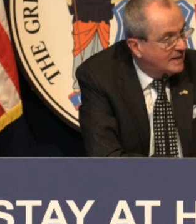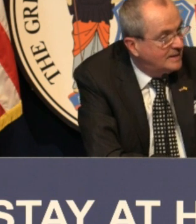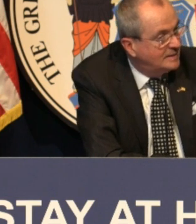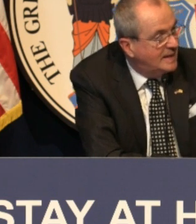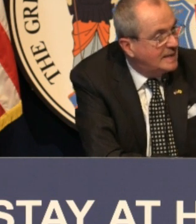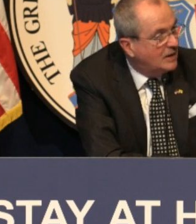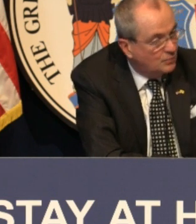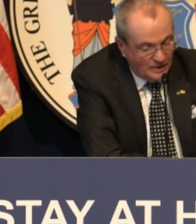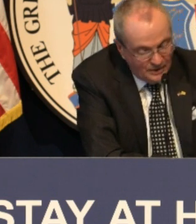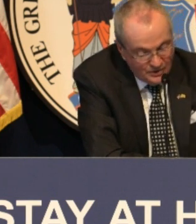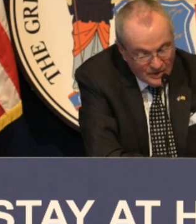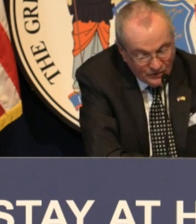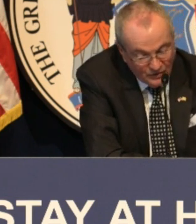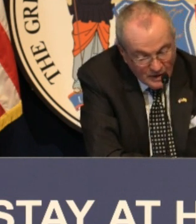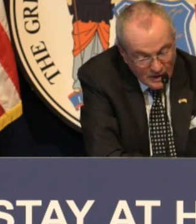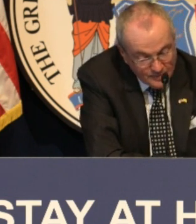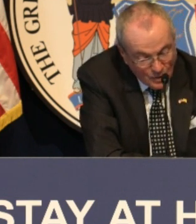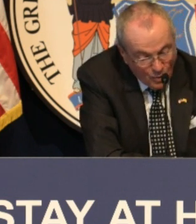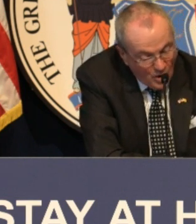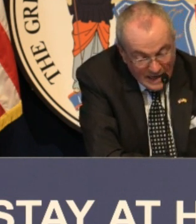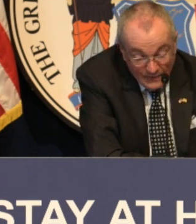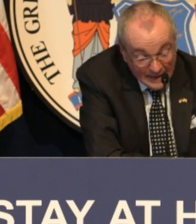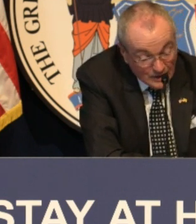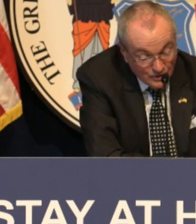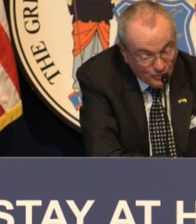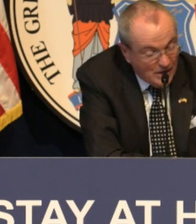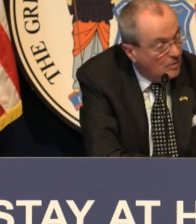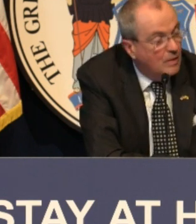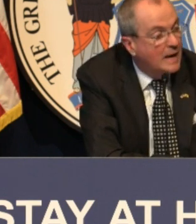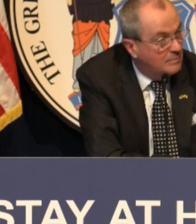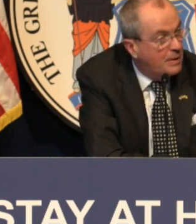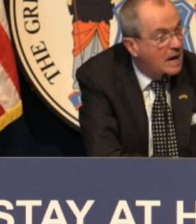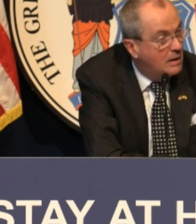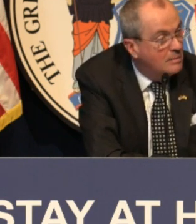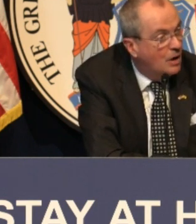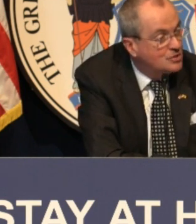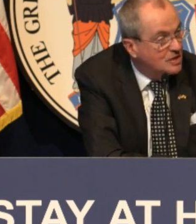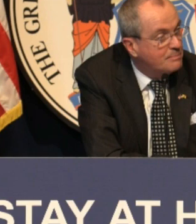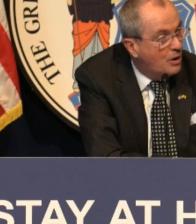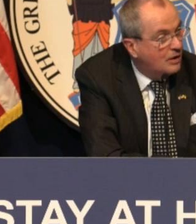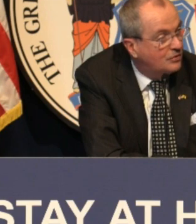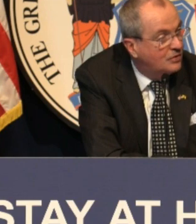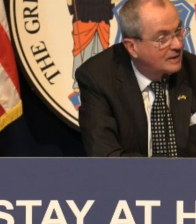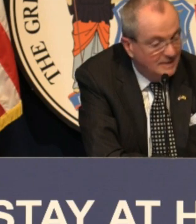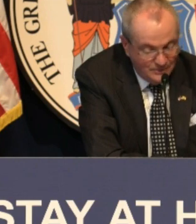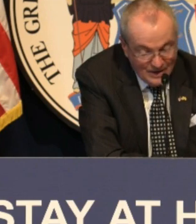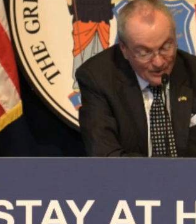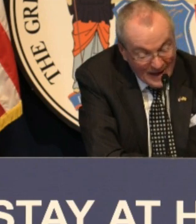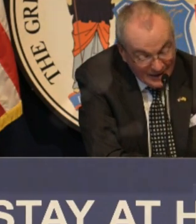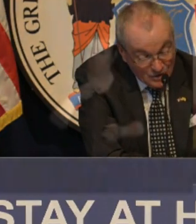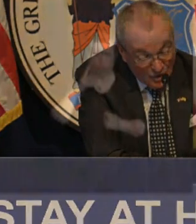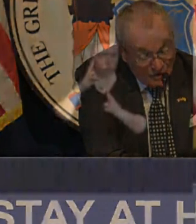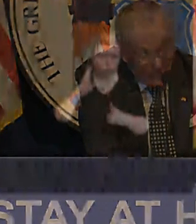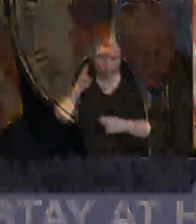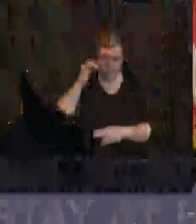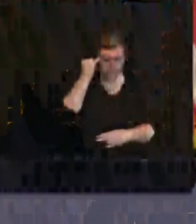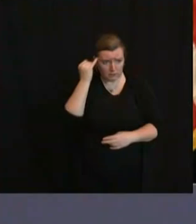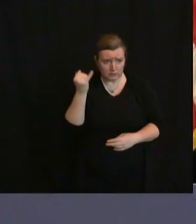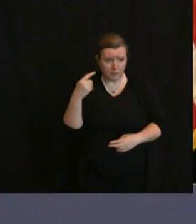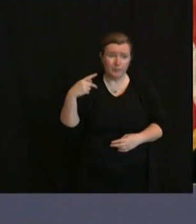DOUBLING PERIOD. SO, AGAIN, I DON'T THINK ANY OF THOSE IDEAS ARE CRAZY BUT I'M NOT GOING TO SIT HERE AND TELL